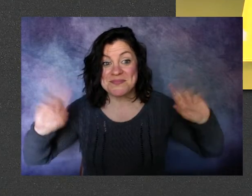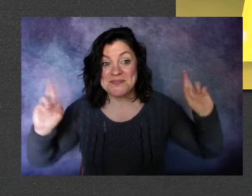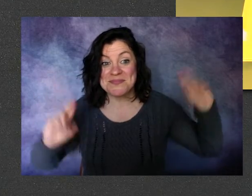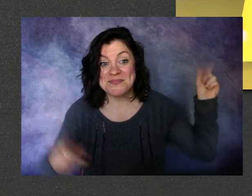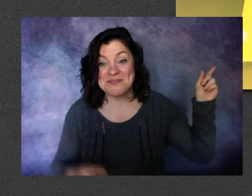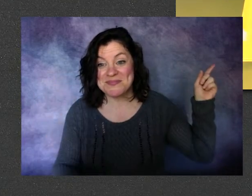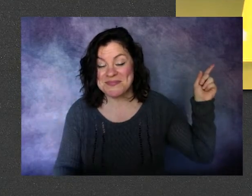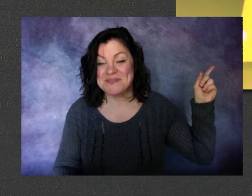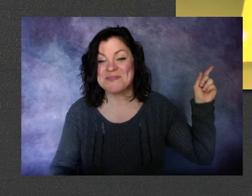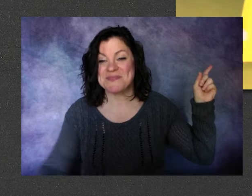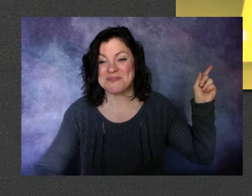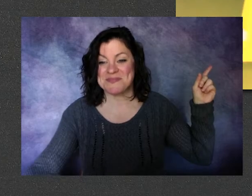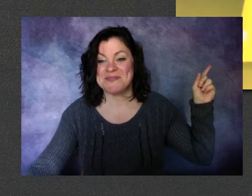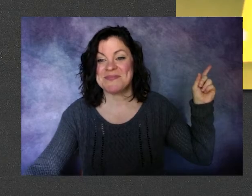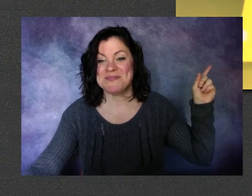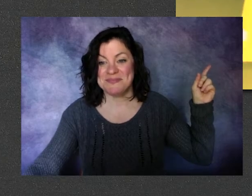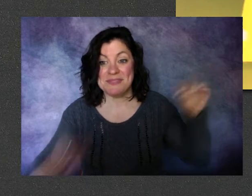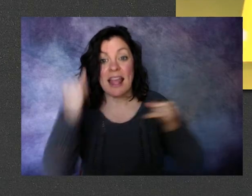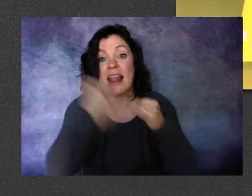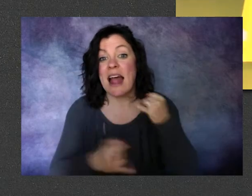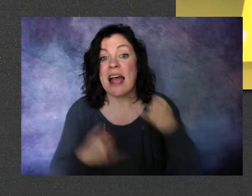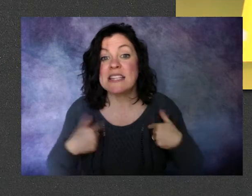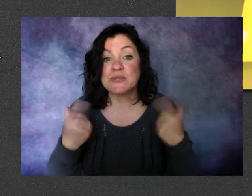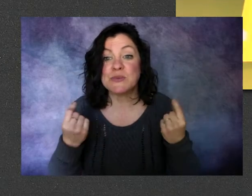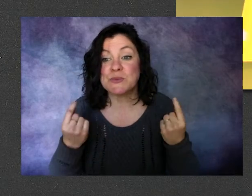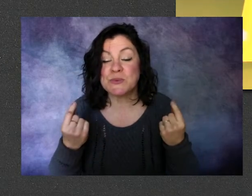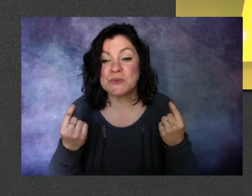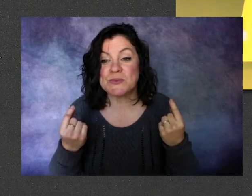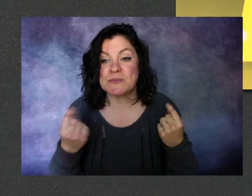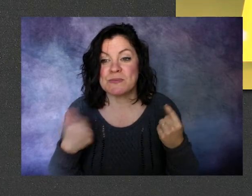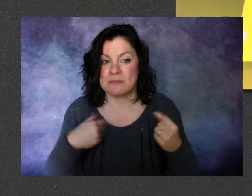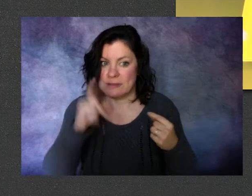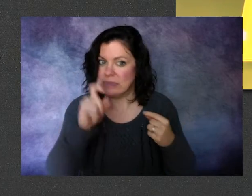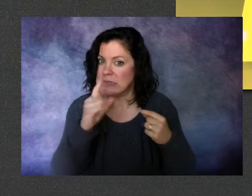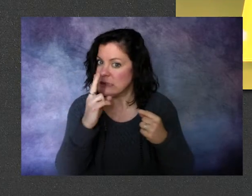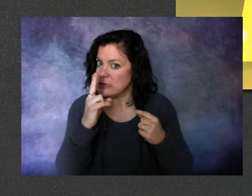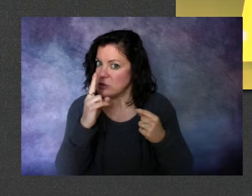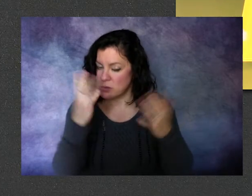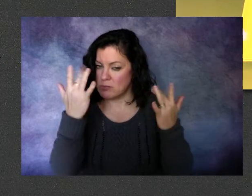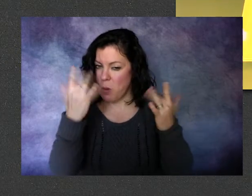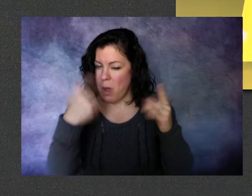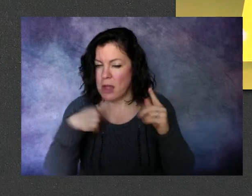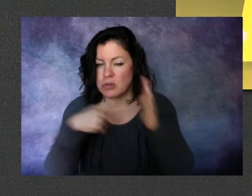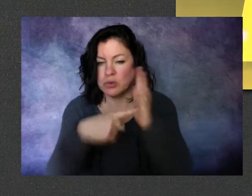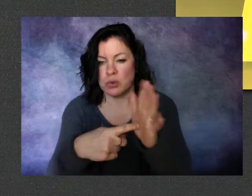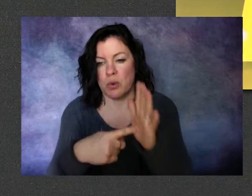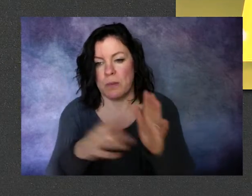I have it, here it is! And the last thing I'm gonna do, this is why I need my scissors.